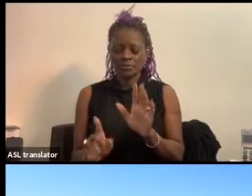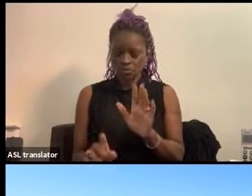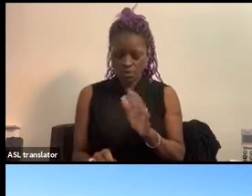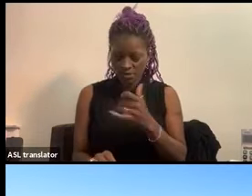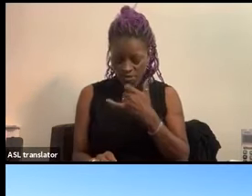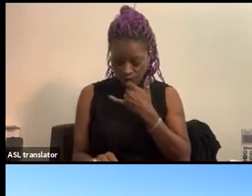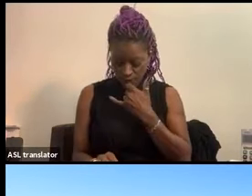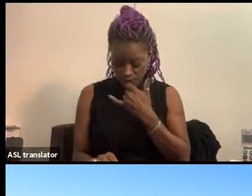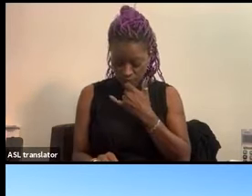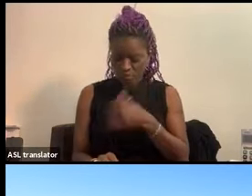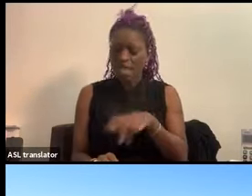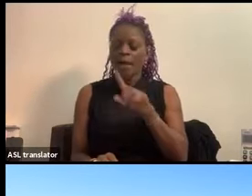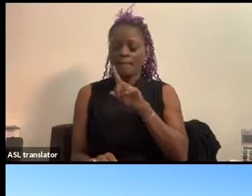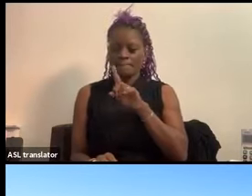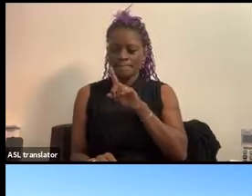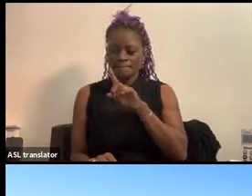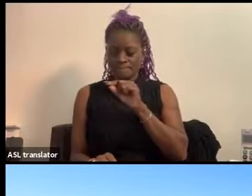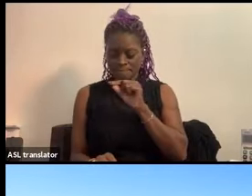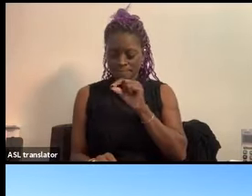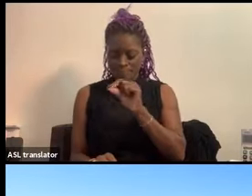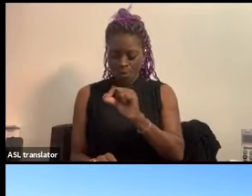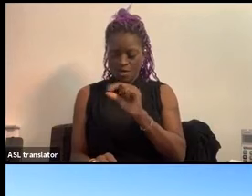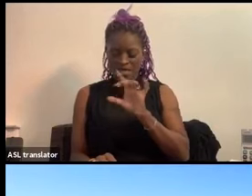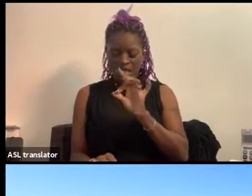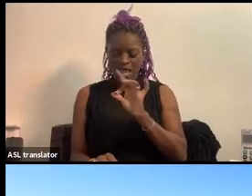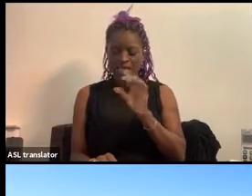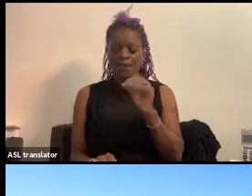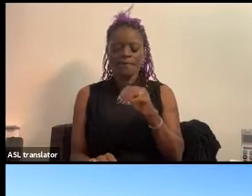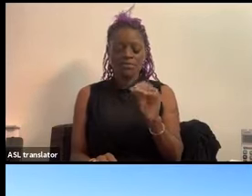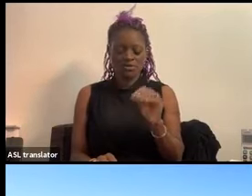point eight percent of those hospitalized may be a breakthrough case.